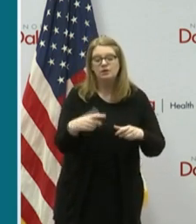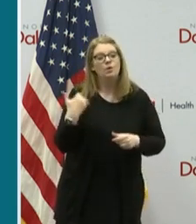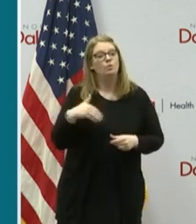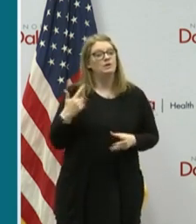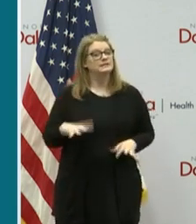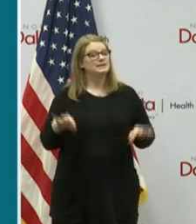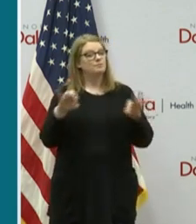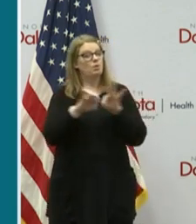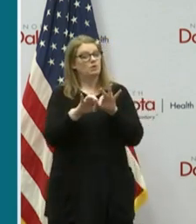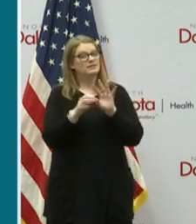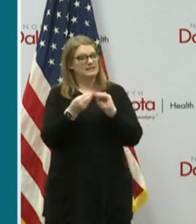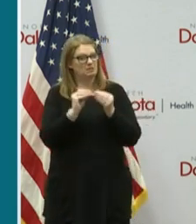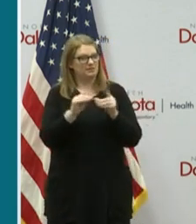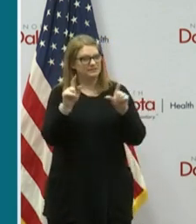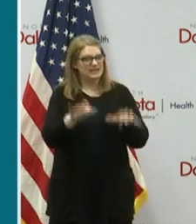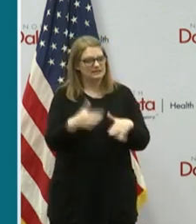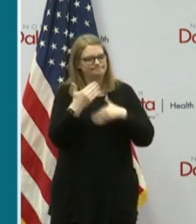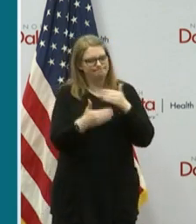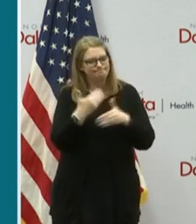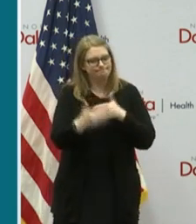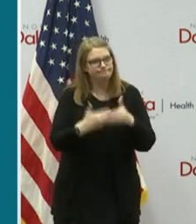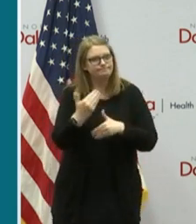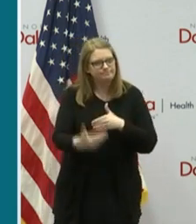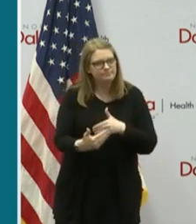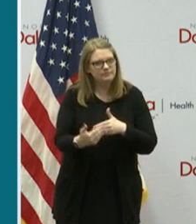6/51 AND WE CONTINUE TO RAMP UP